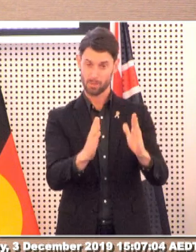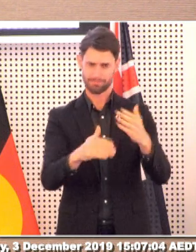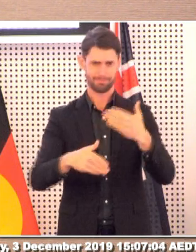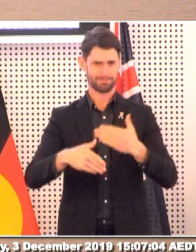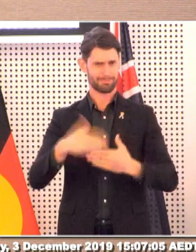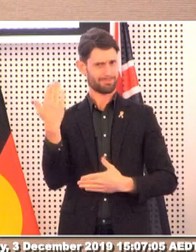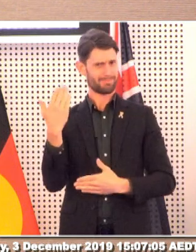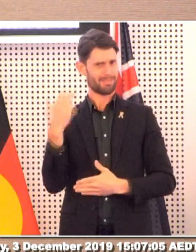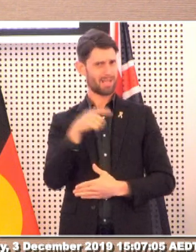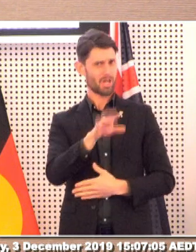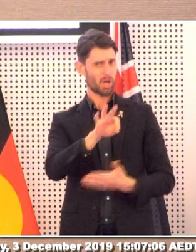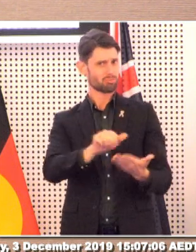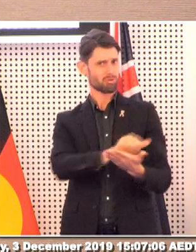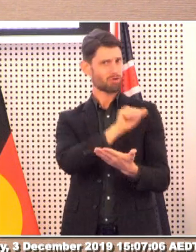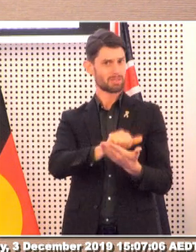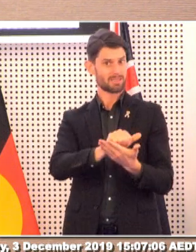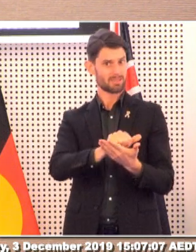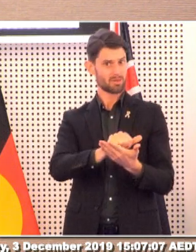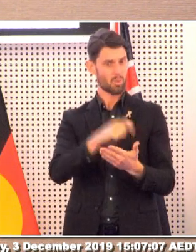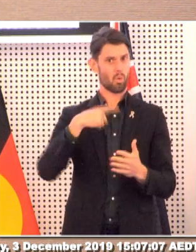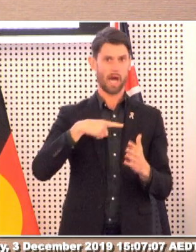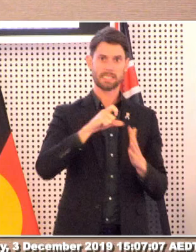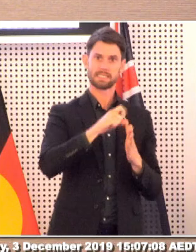was appropriate? You wouldn’t.